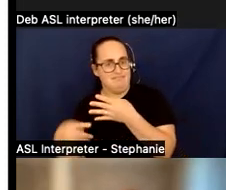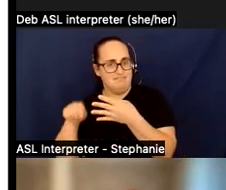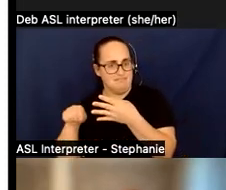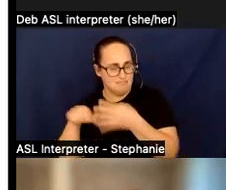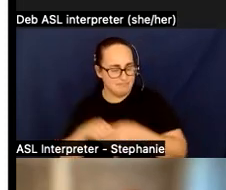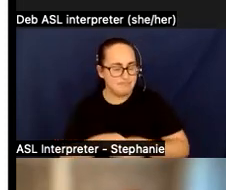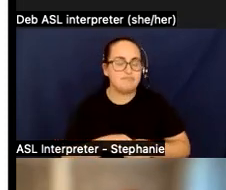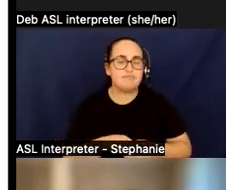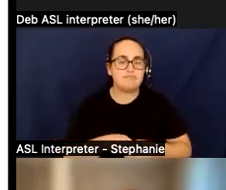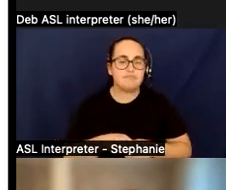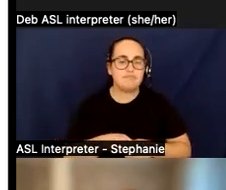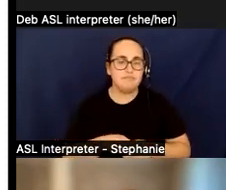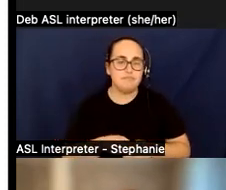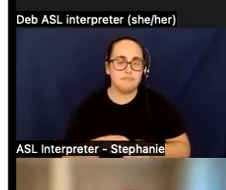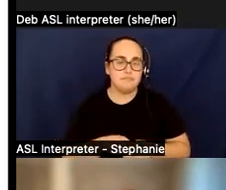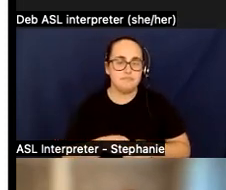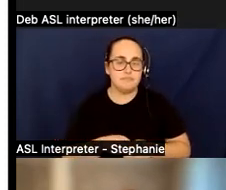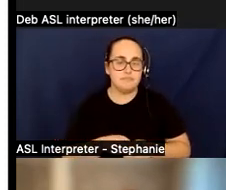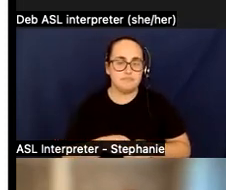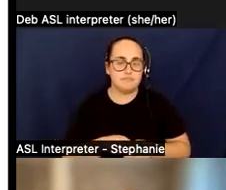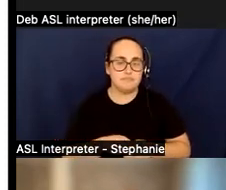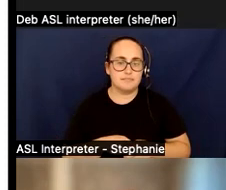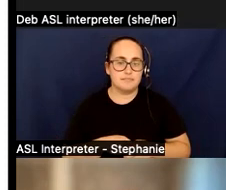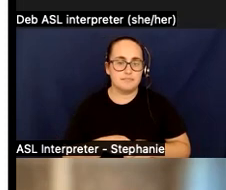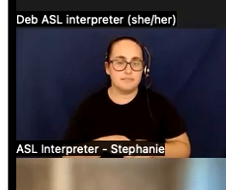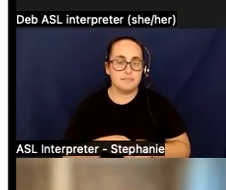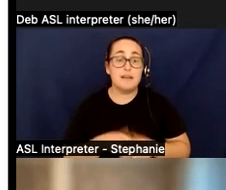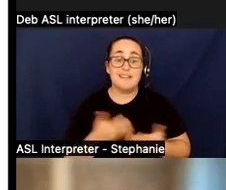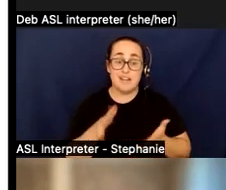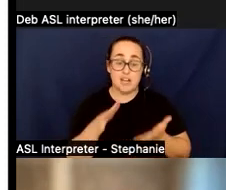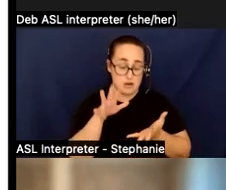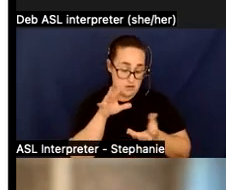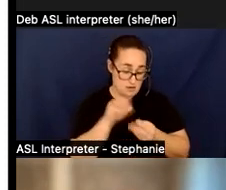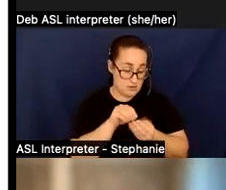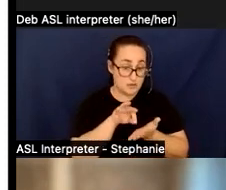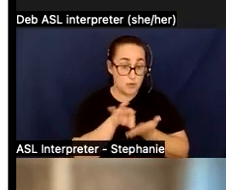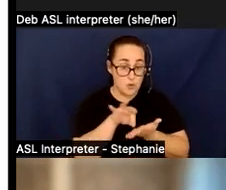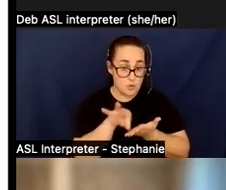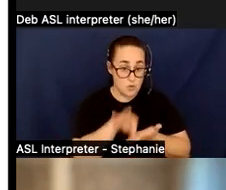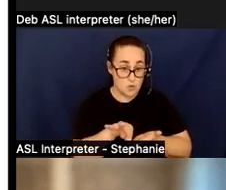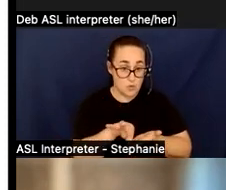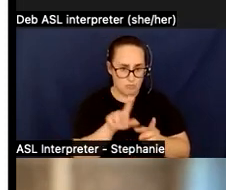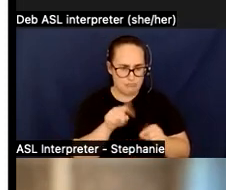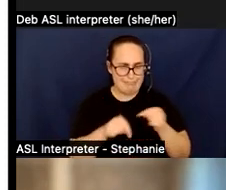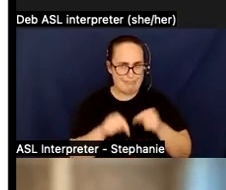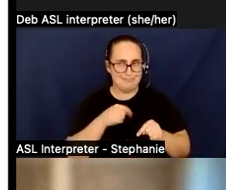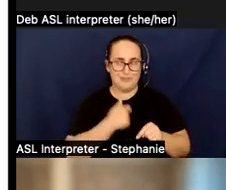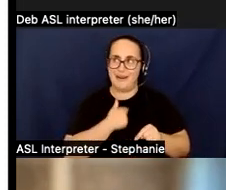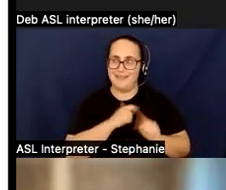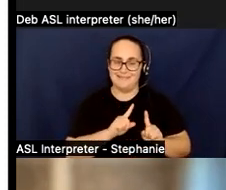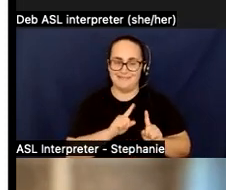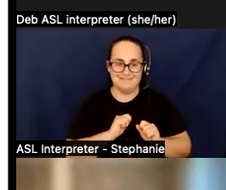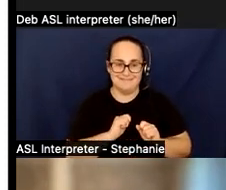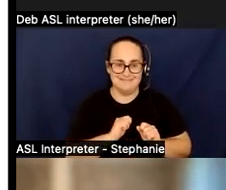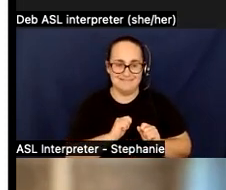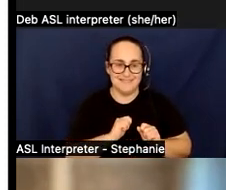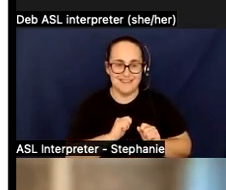After the scores are entered, oh, sorry. I'm skipping over stuff here. The Proof of Site is